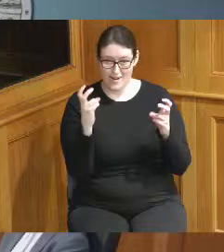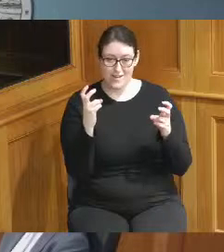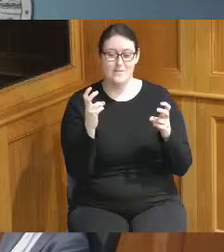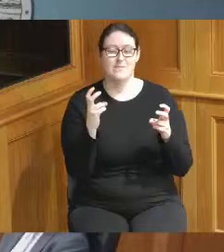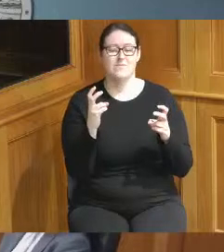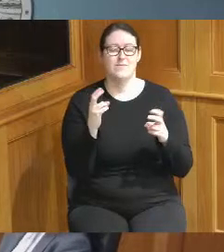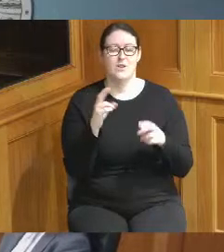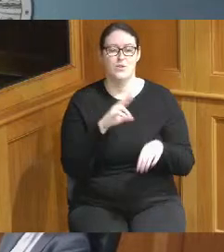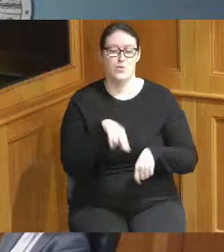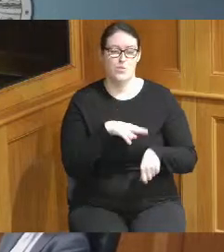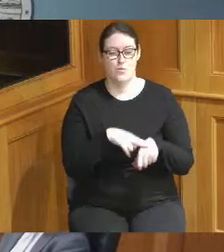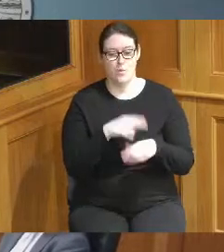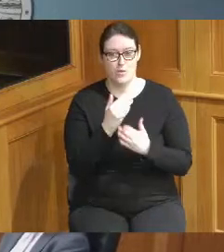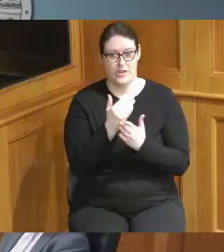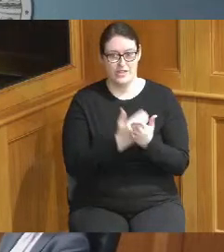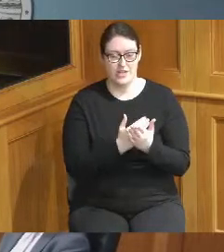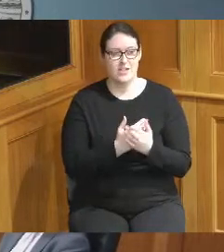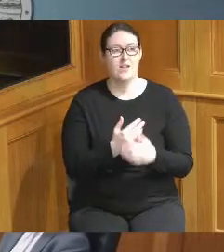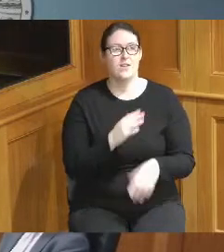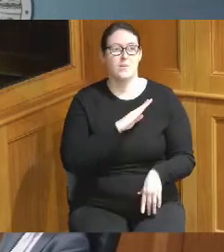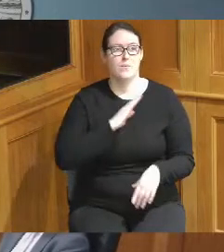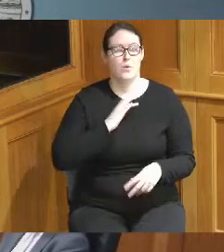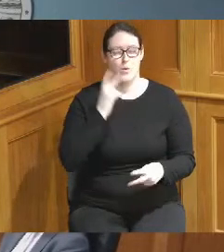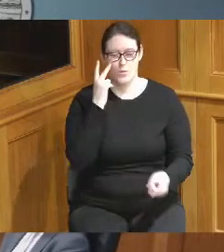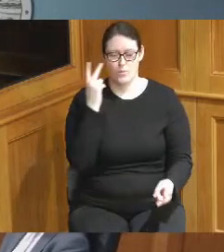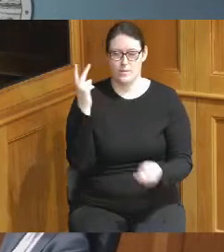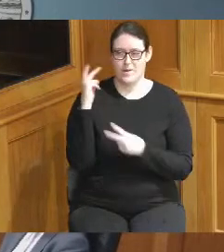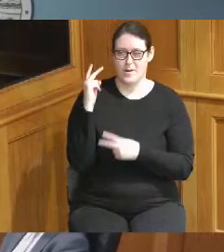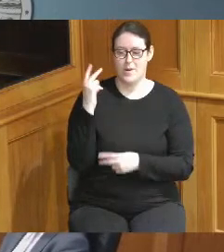company and their job what they're doing they're pharmaceutical company but one of the things they